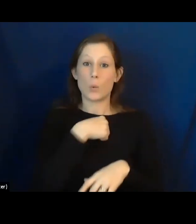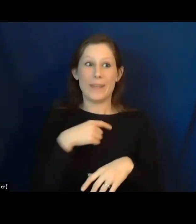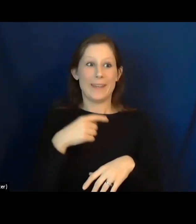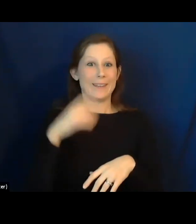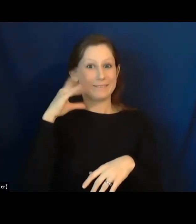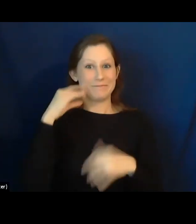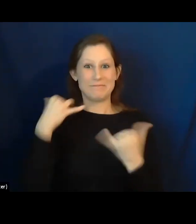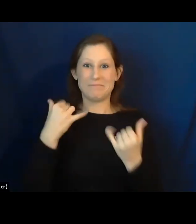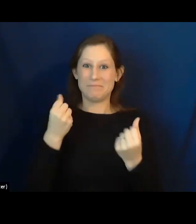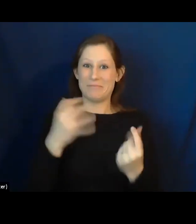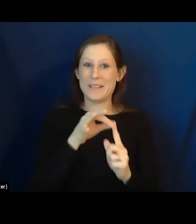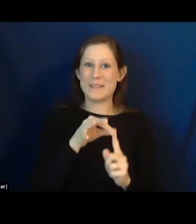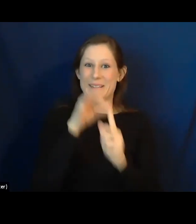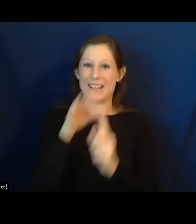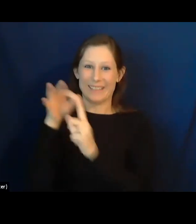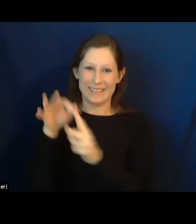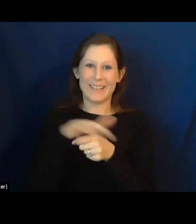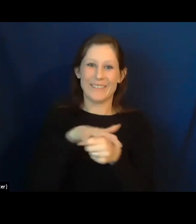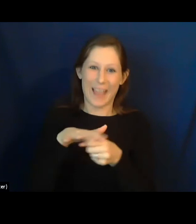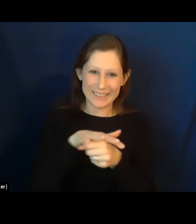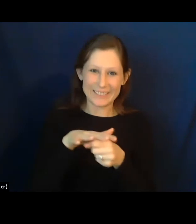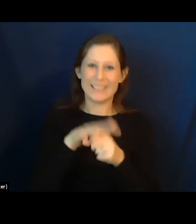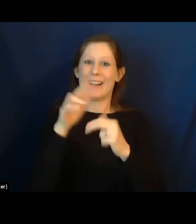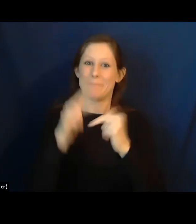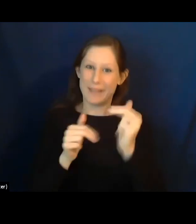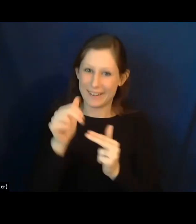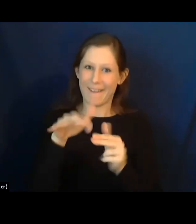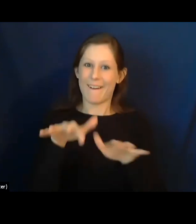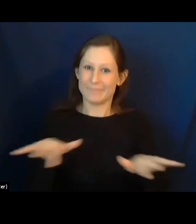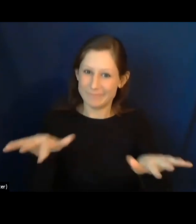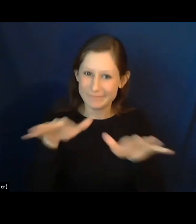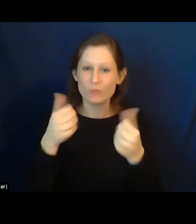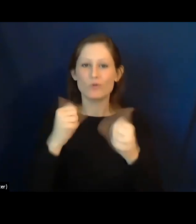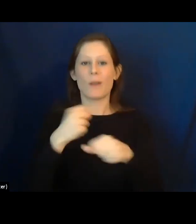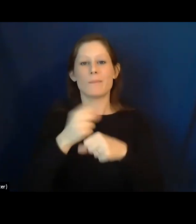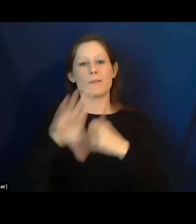unique venues and locations, working to make all of those performances accessible to everyone.